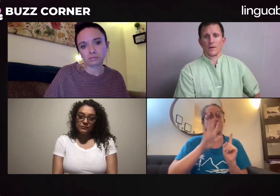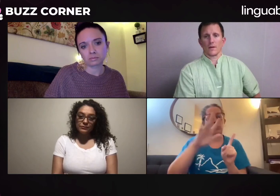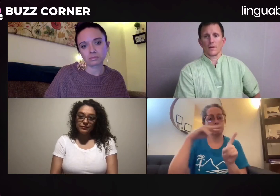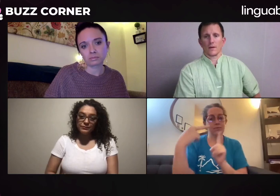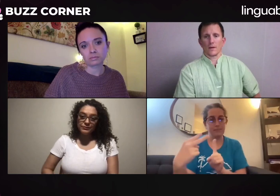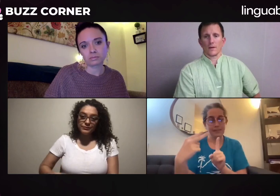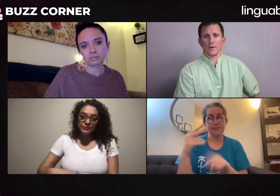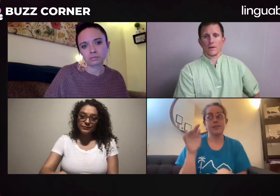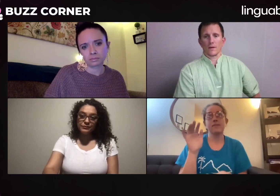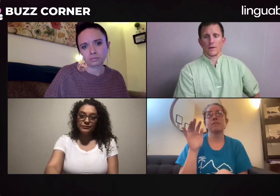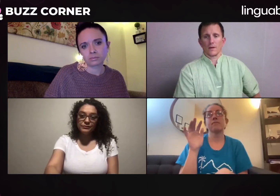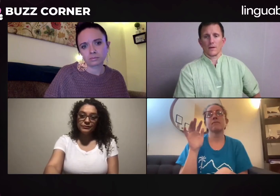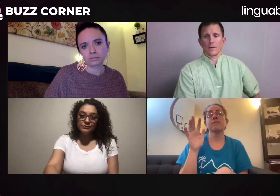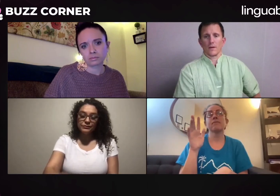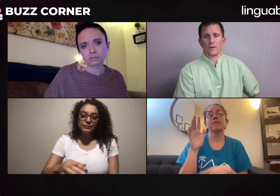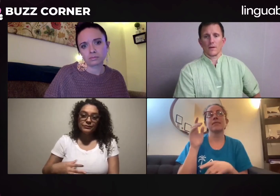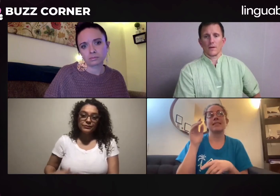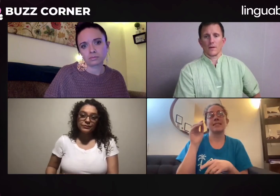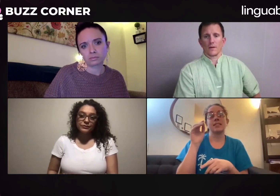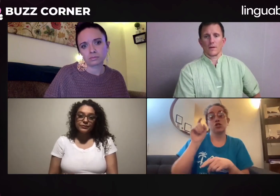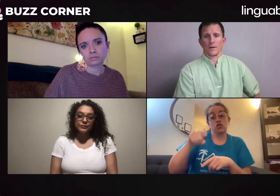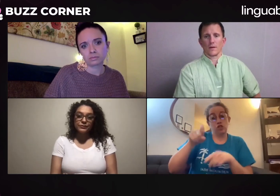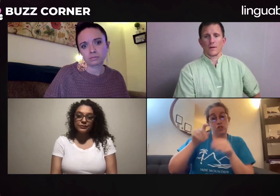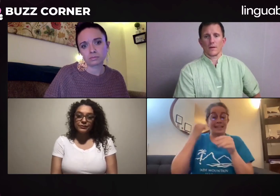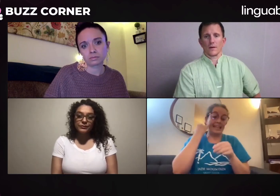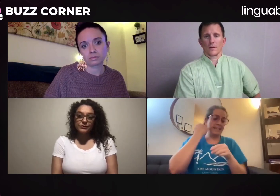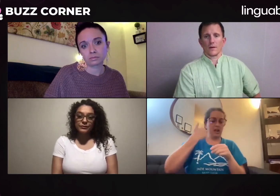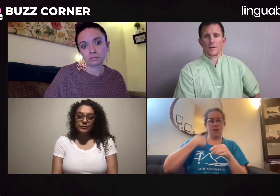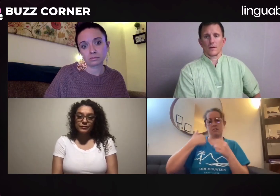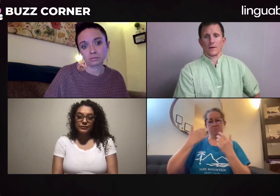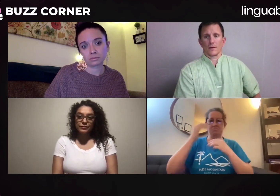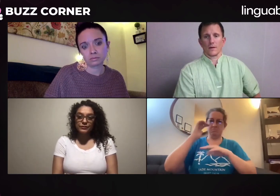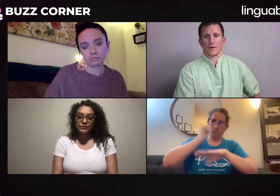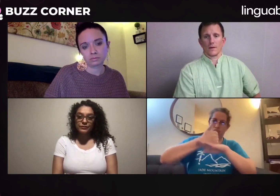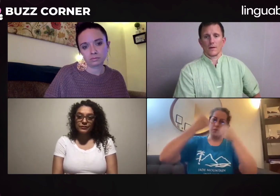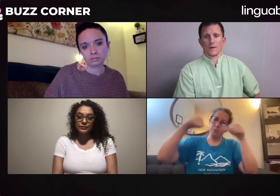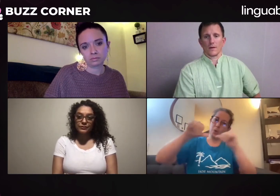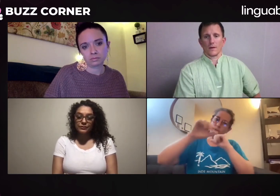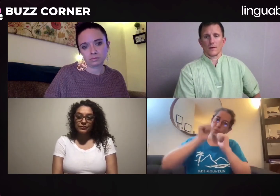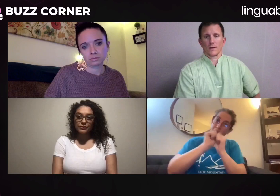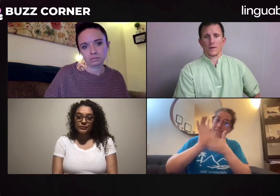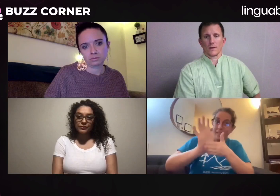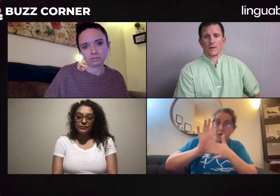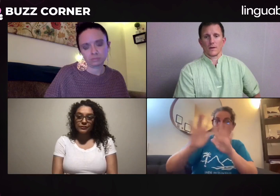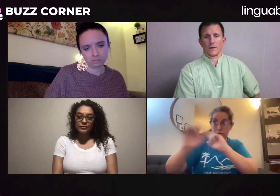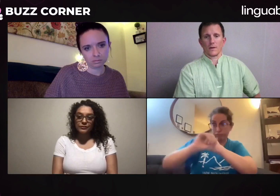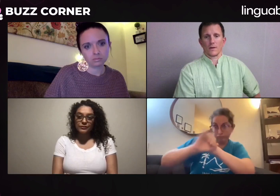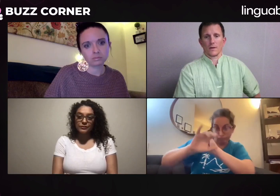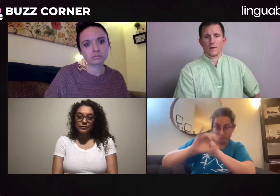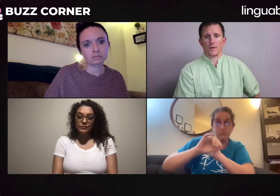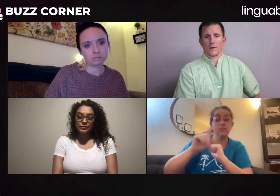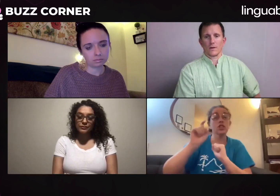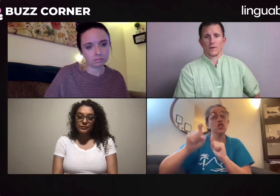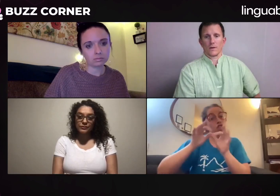We sort of handle it differently from time to time. But here's a question for you to chew on. You know, if we're posting up, you know, an advertisement,